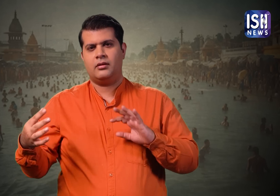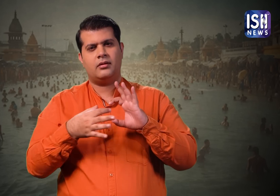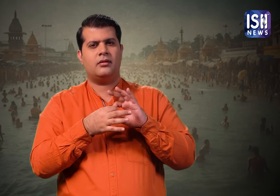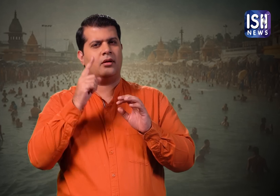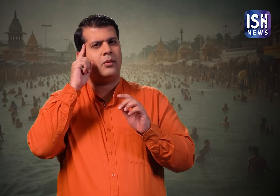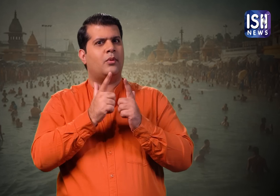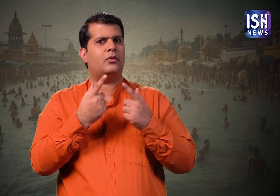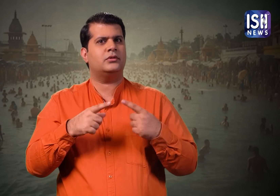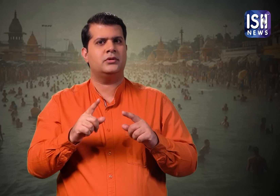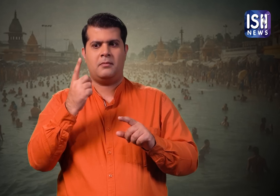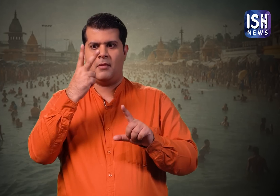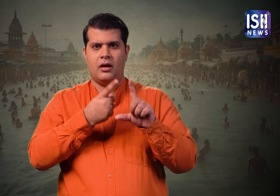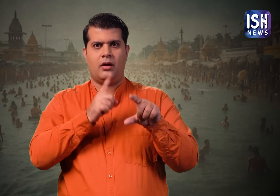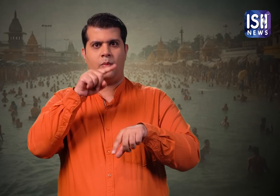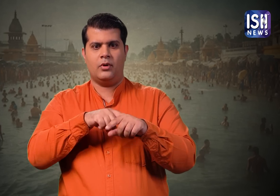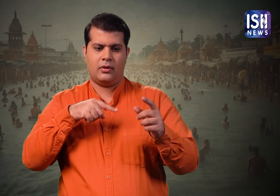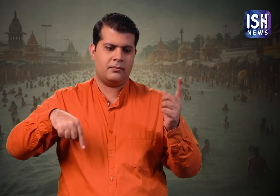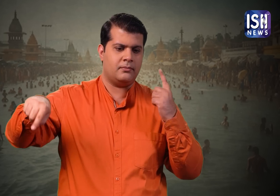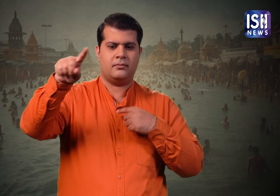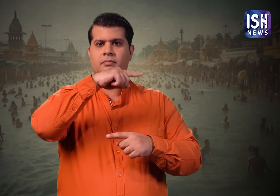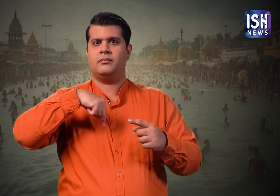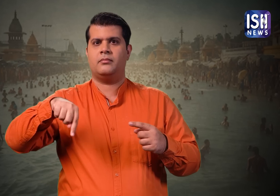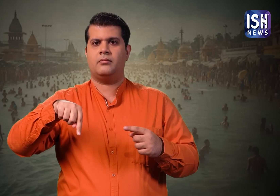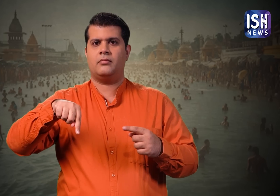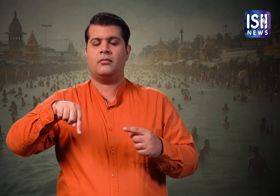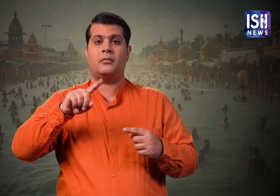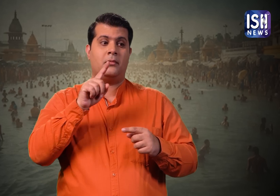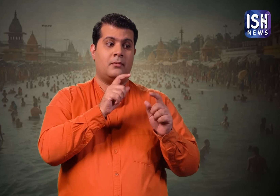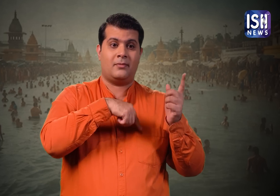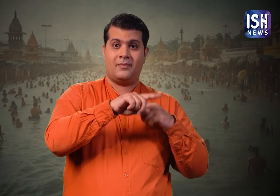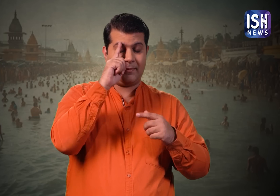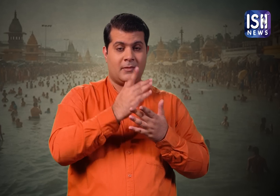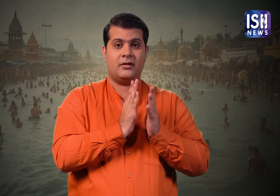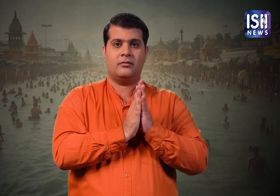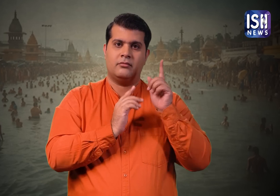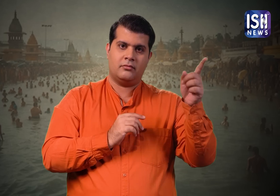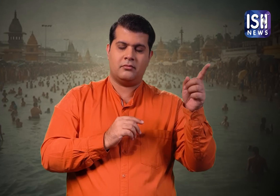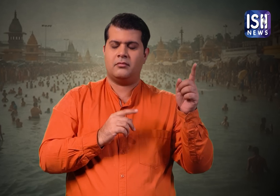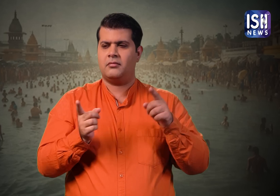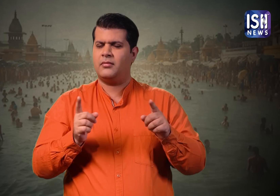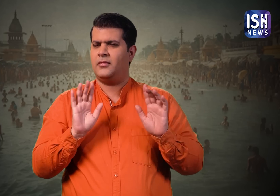Logically, this makes sense, as one revolution takes 12 years, which is why the Kumbh Mela is held at the same interval, and people believe in this connection.